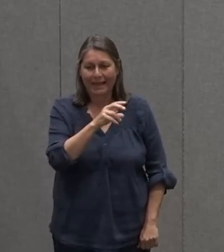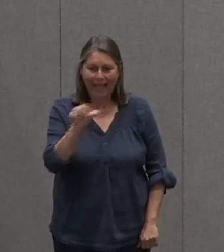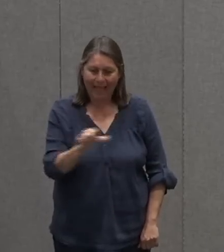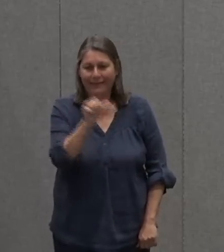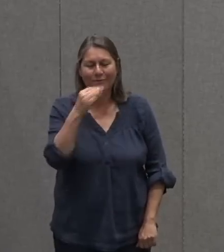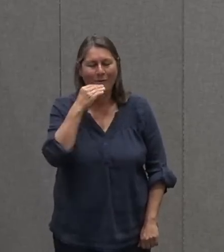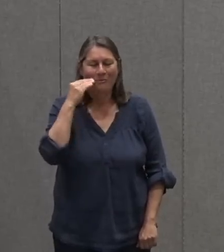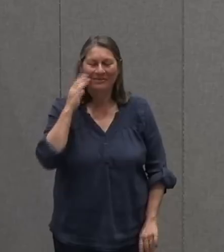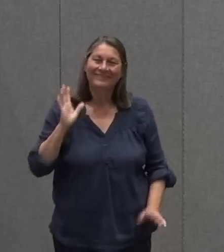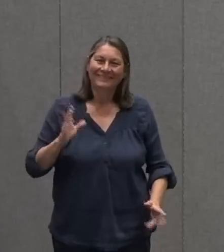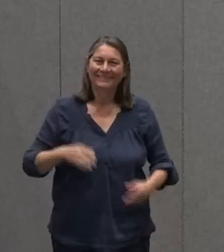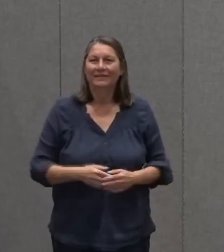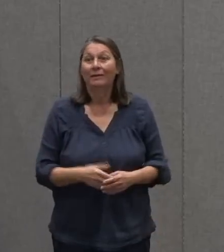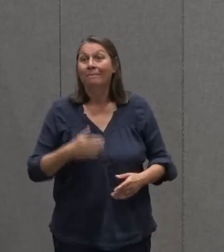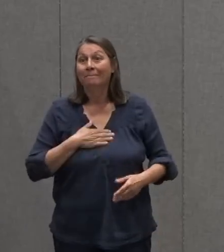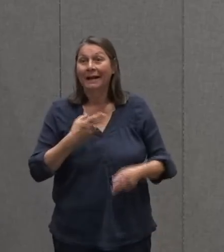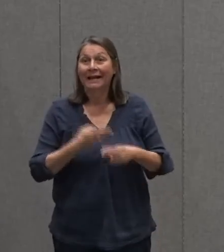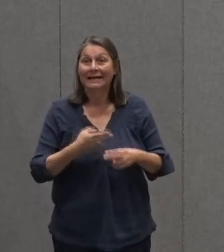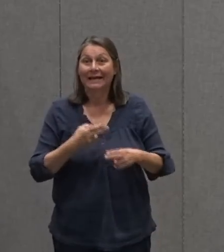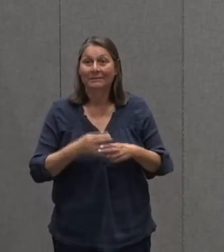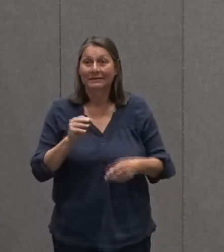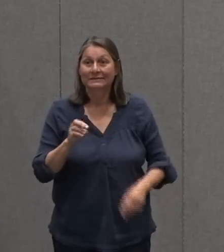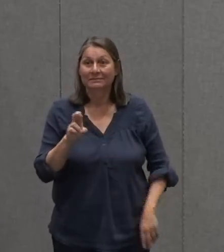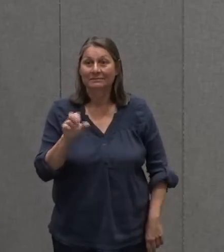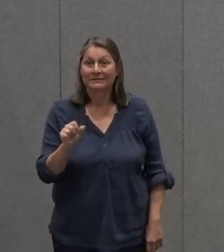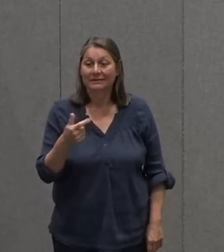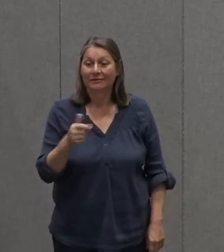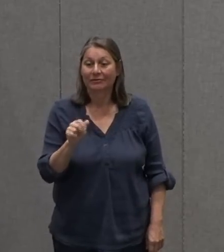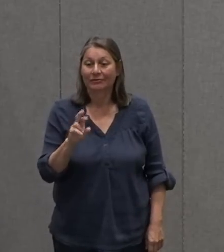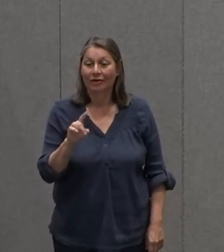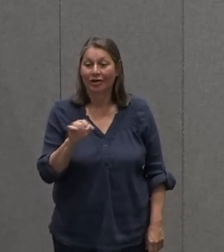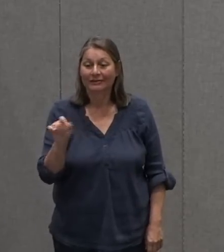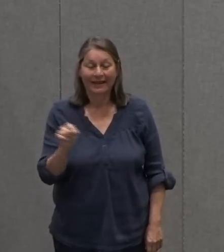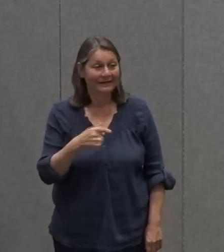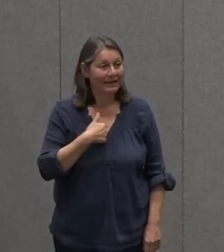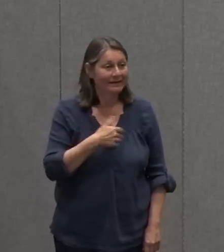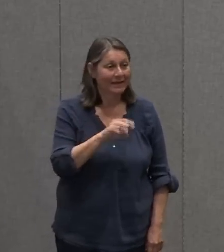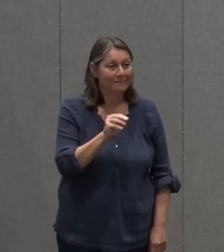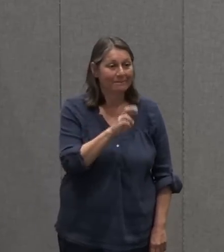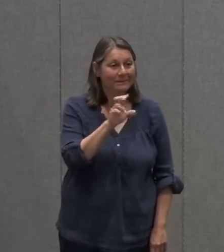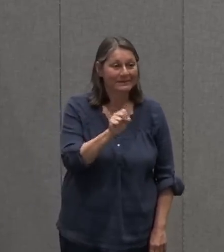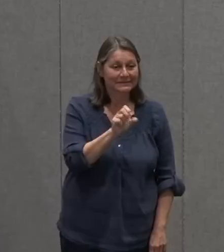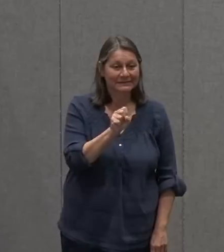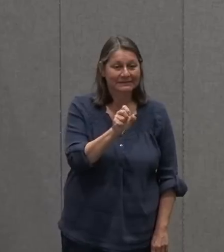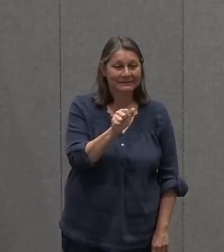Hi, my name is Mrs. Gaudet. And I'm Mrs. Sears, welcome mathematicians.